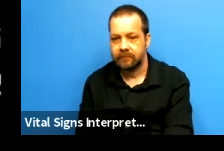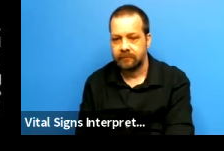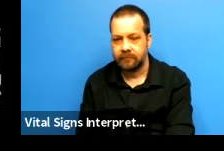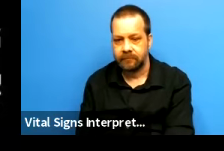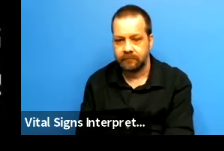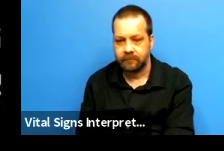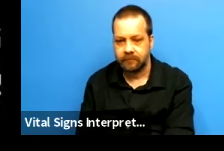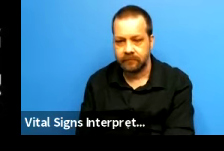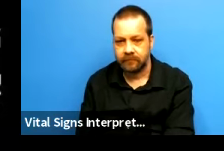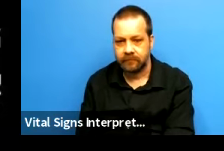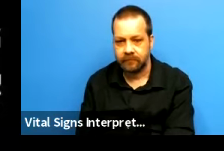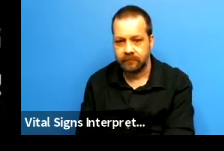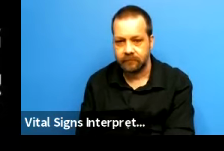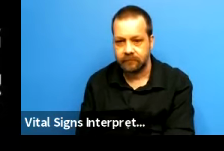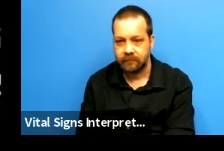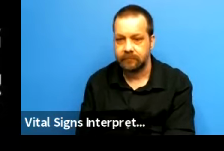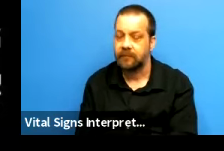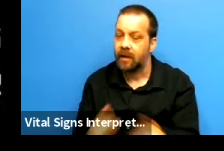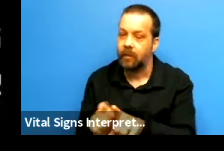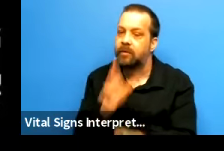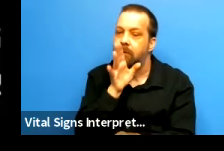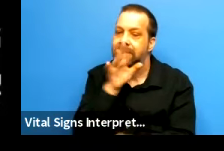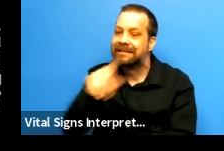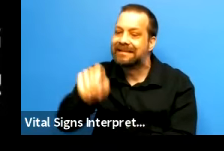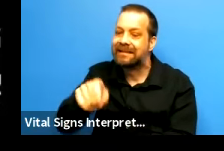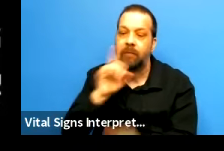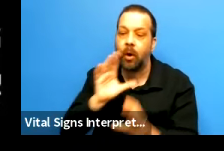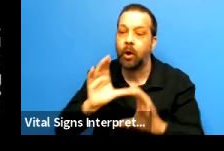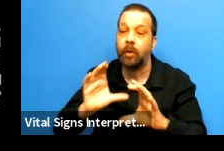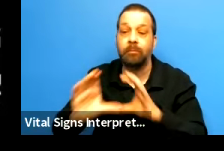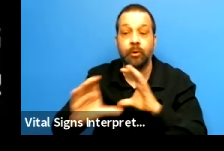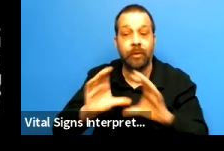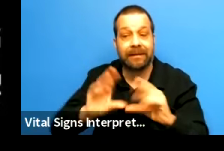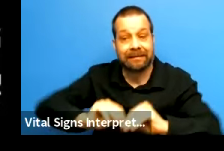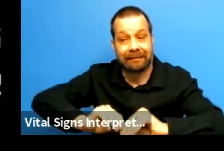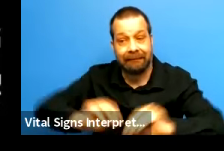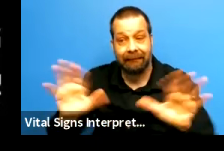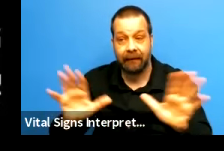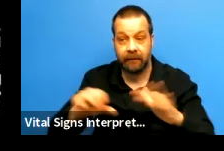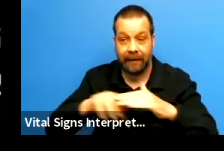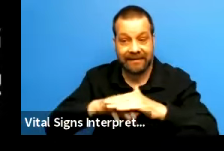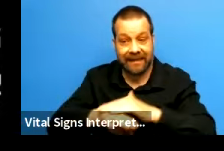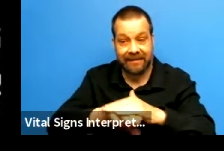We have talked about the need for communication and policy and procedure